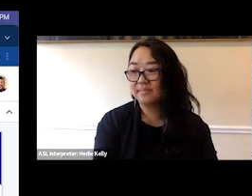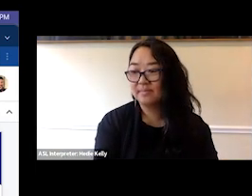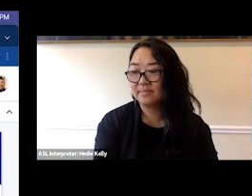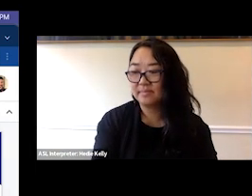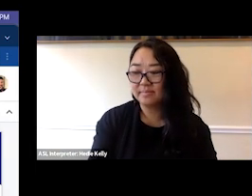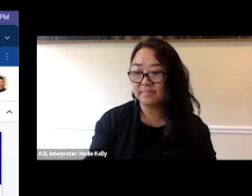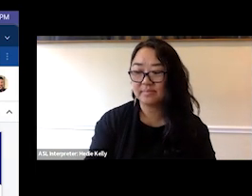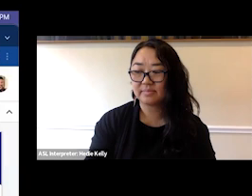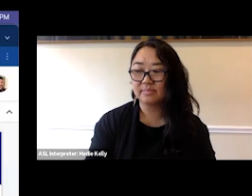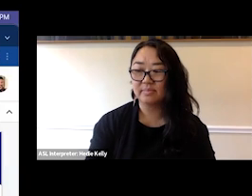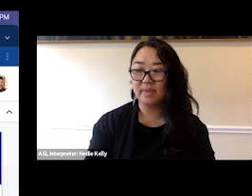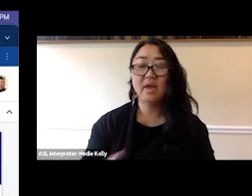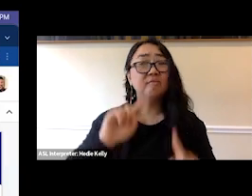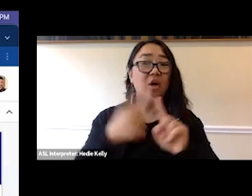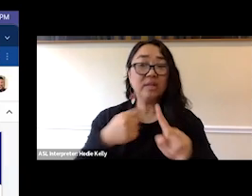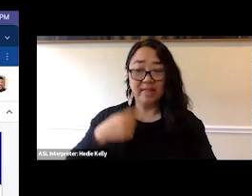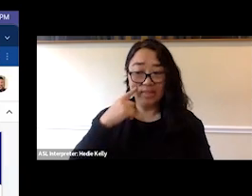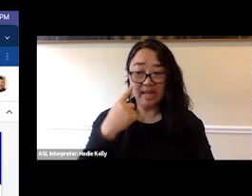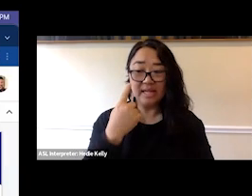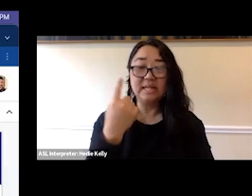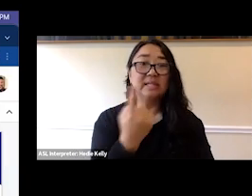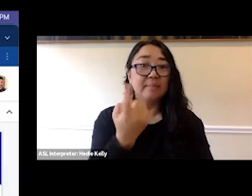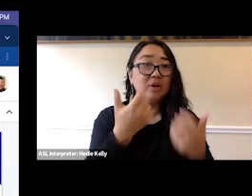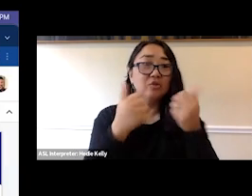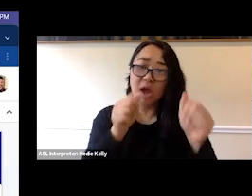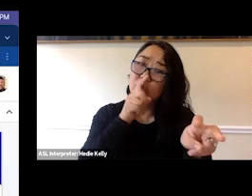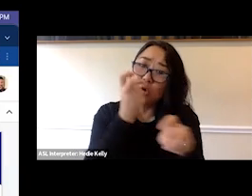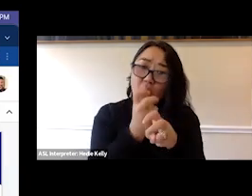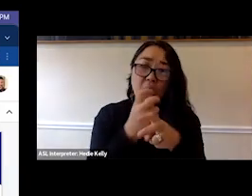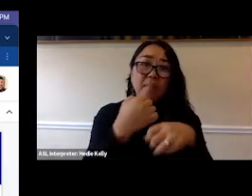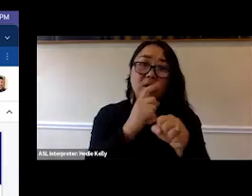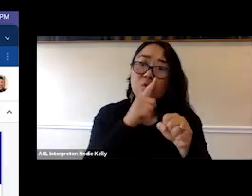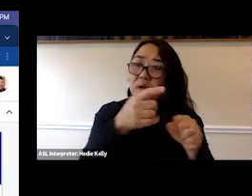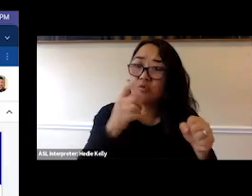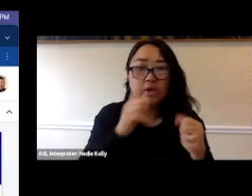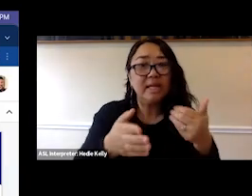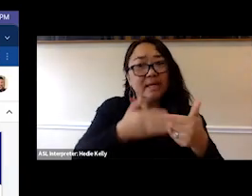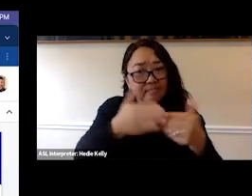I think somebody tried really hard to make it very usable. It's got a lot of white space. It's looking good.